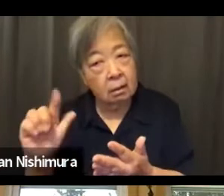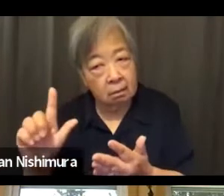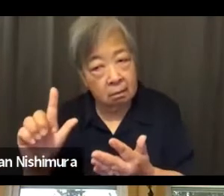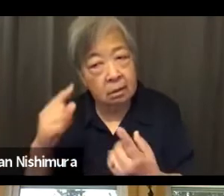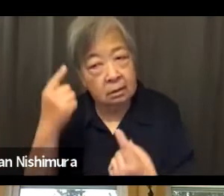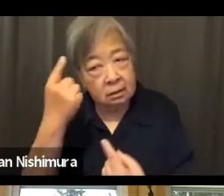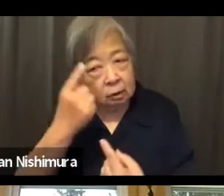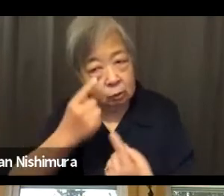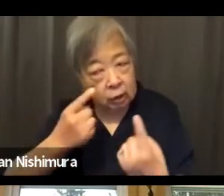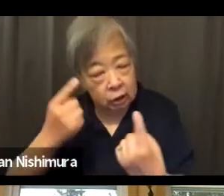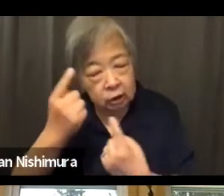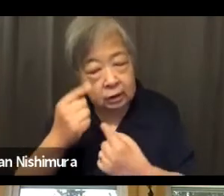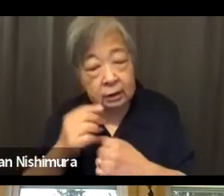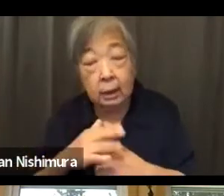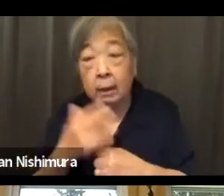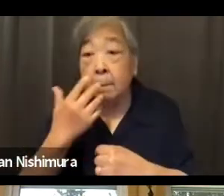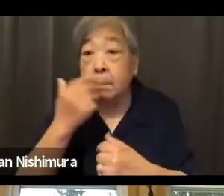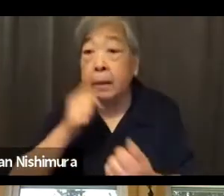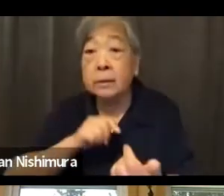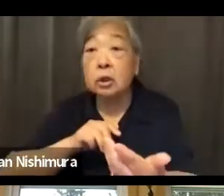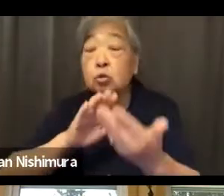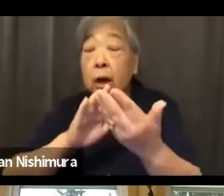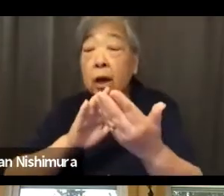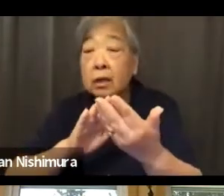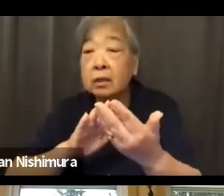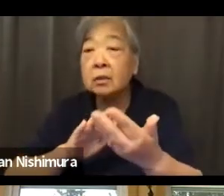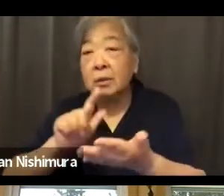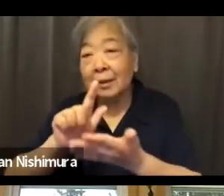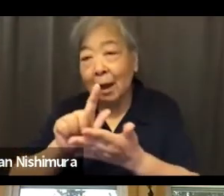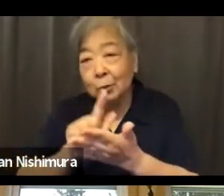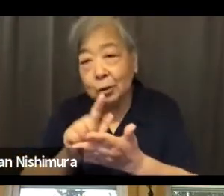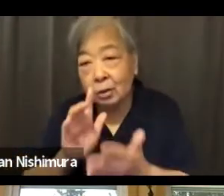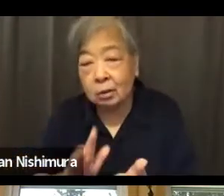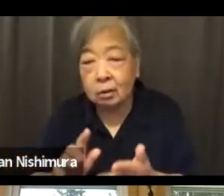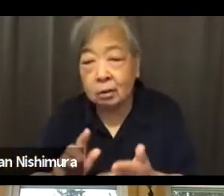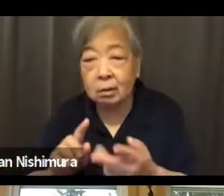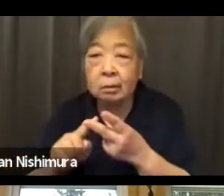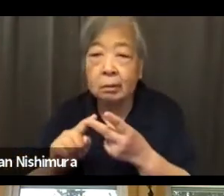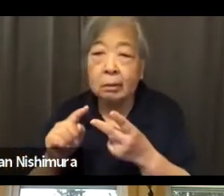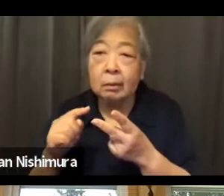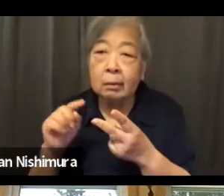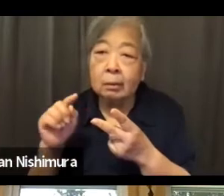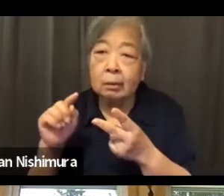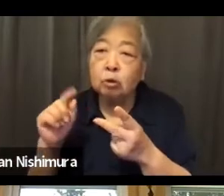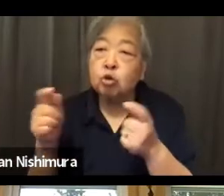Those are best addressed with your legal counsel, your Risk Management Director, to think through